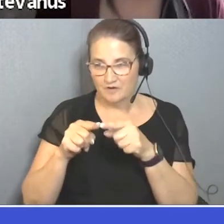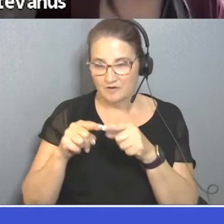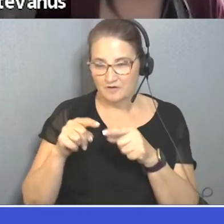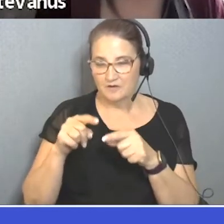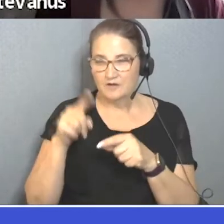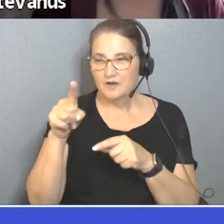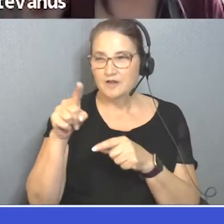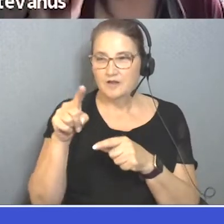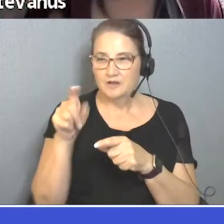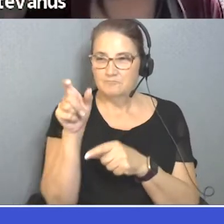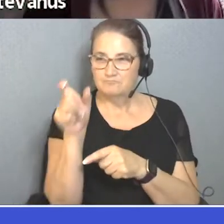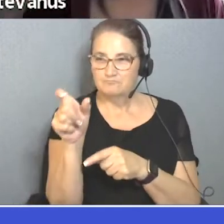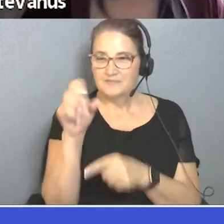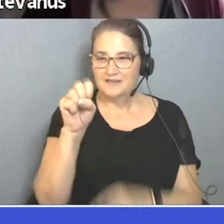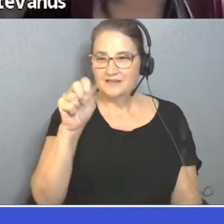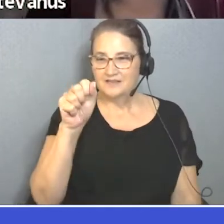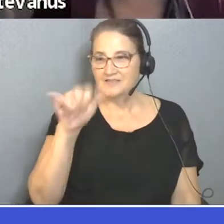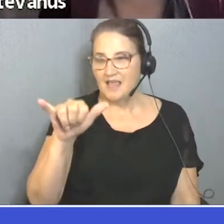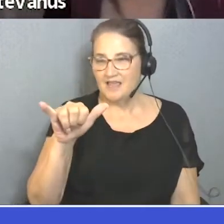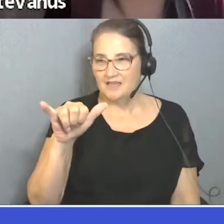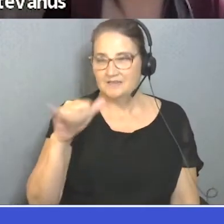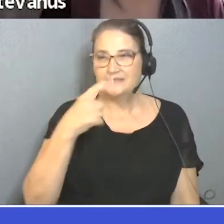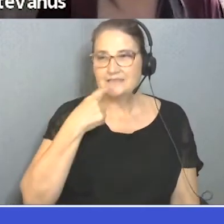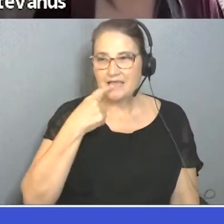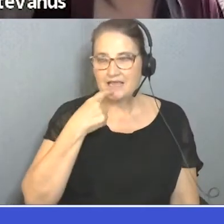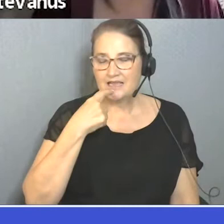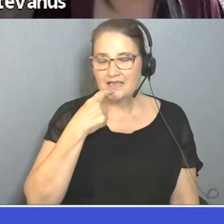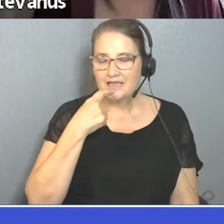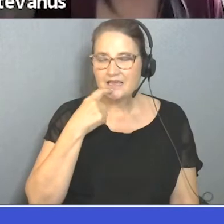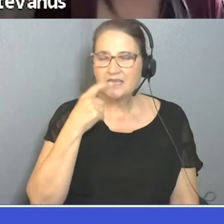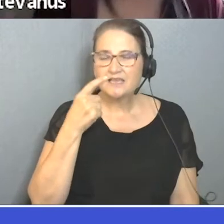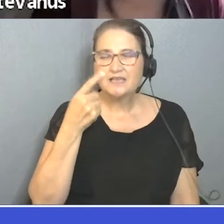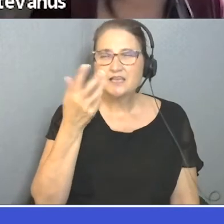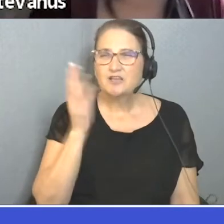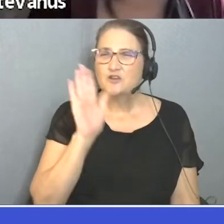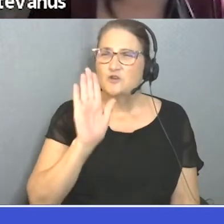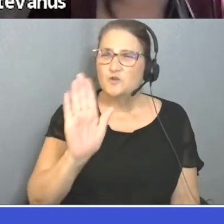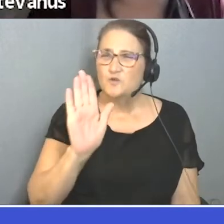And write the word "say" and to consider what is your